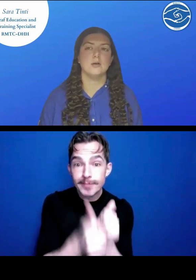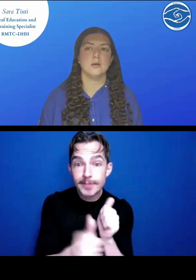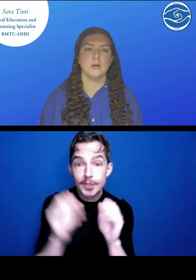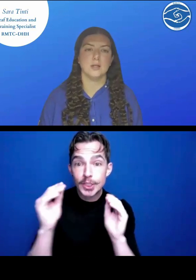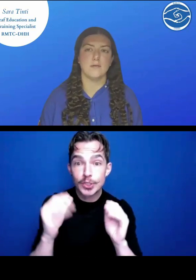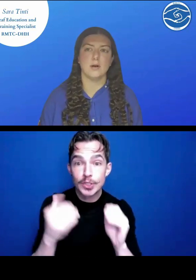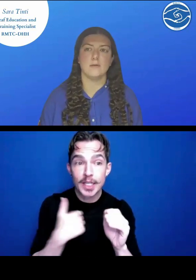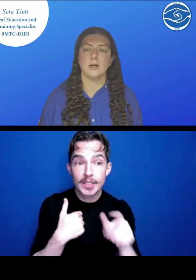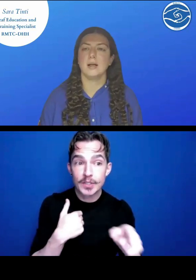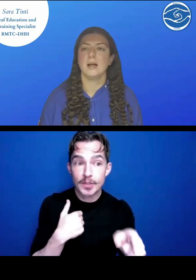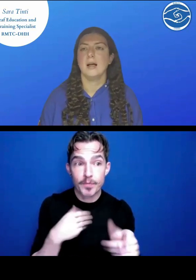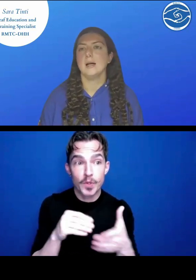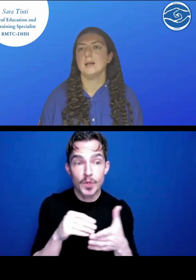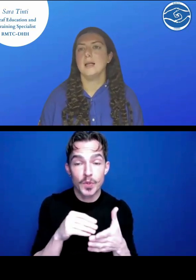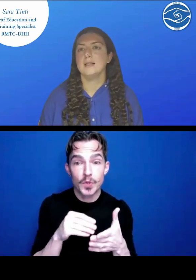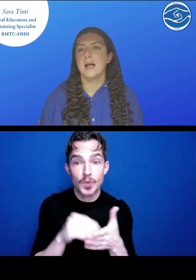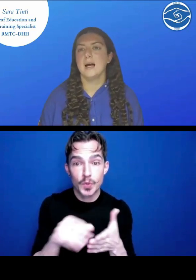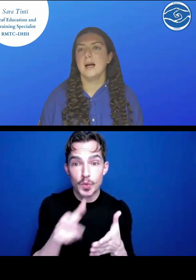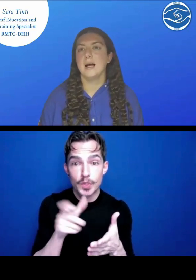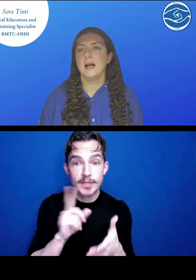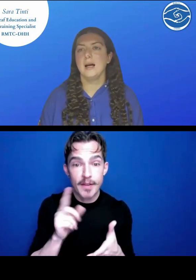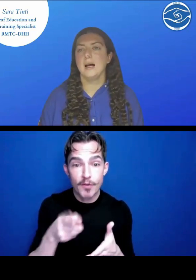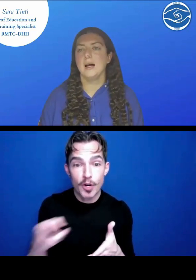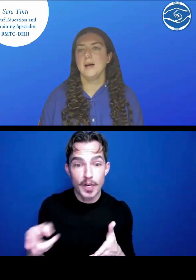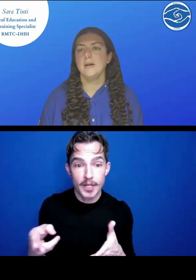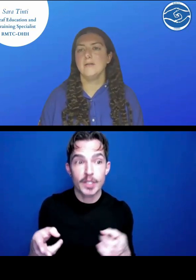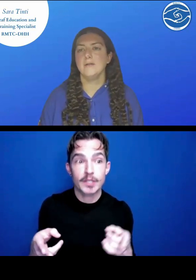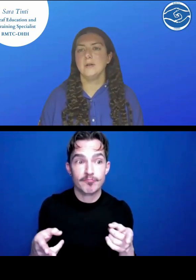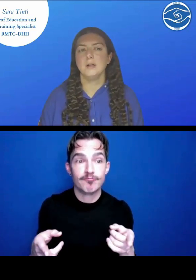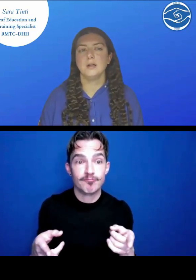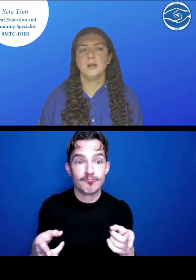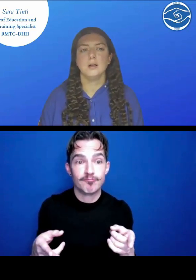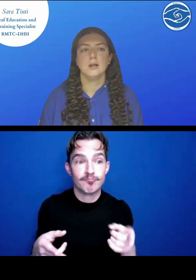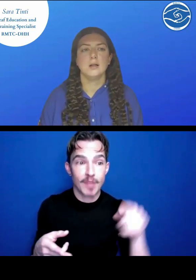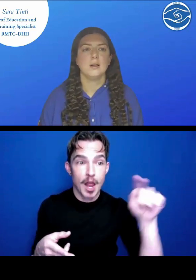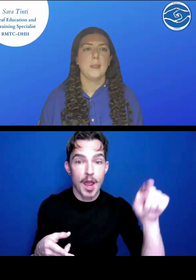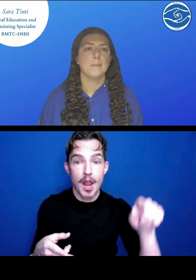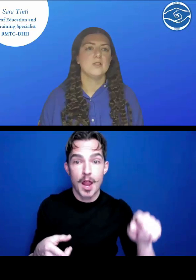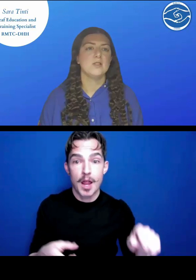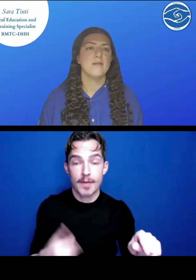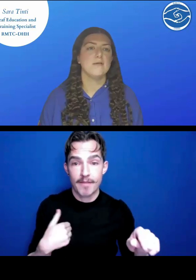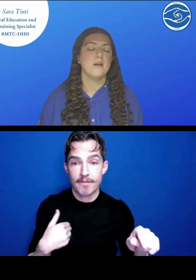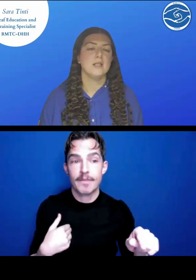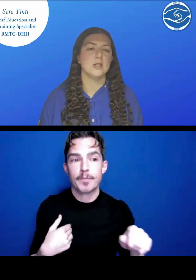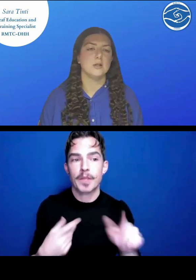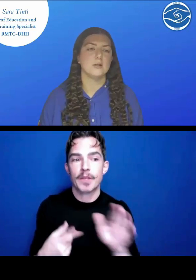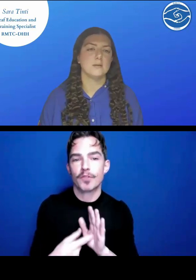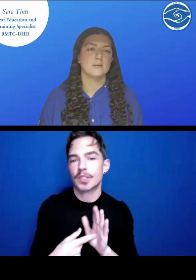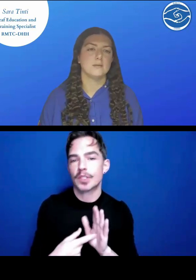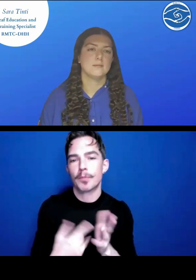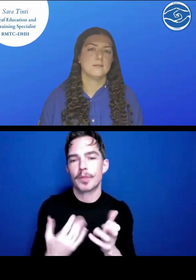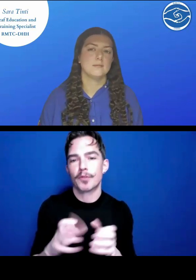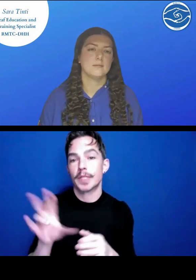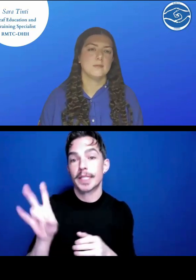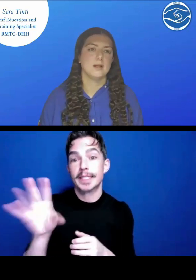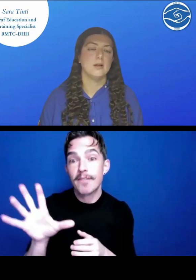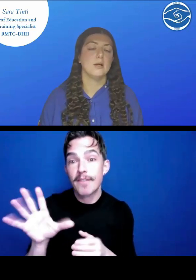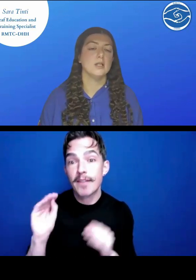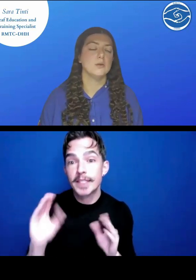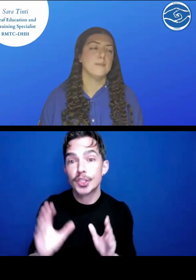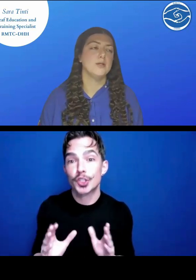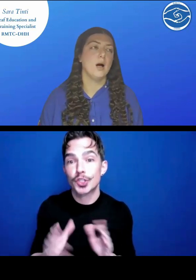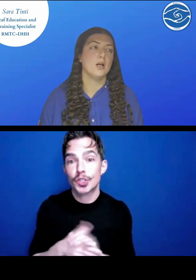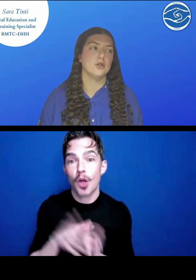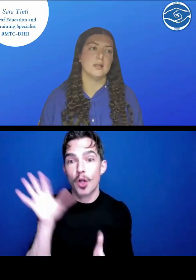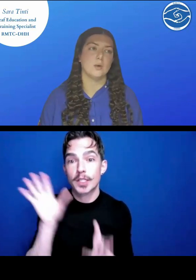student who is deaf or hard of hearing. And let's say I have 75 teachers. Now, you can do up to 100 is